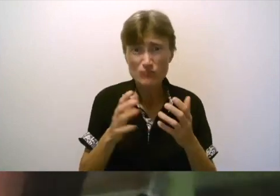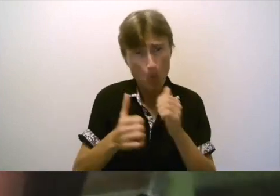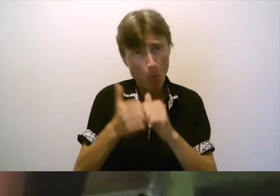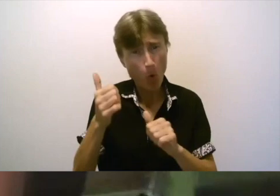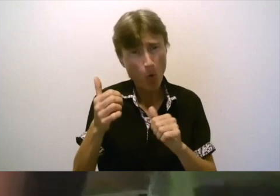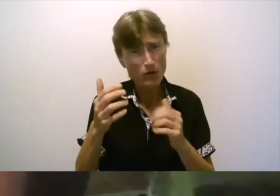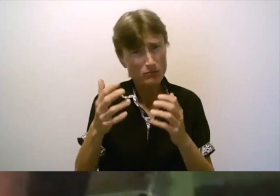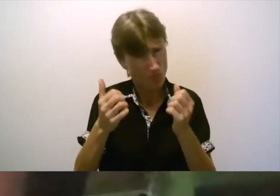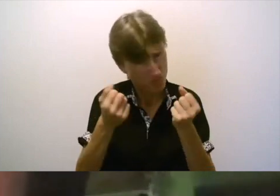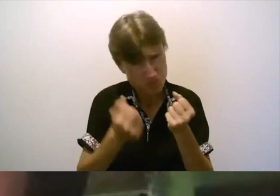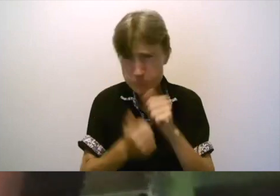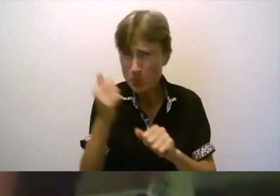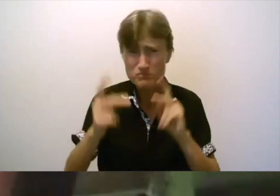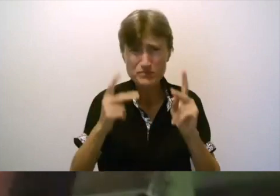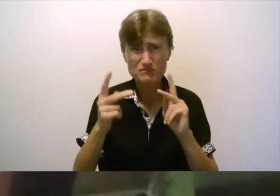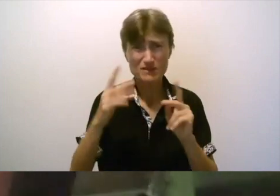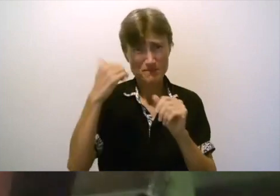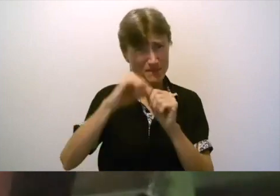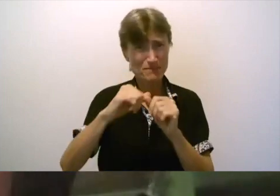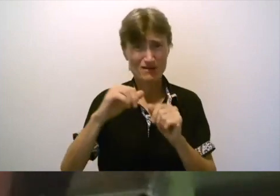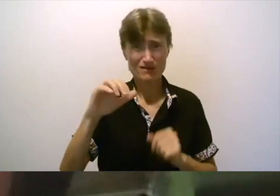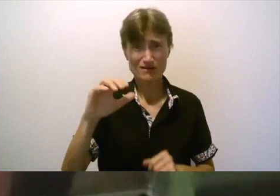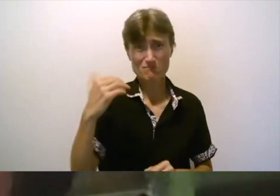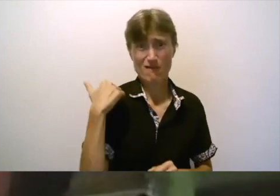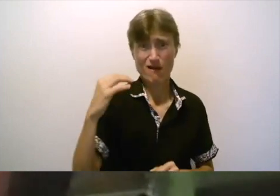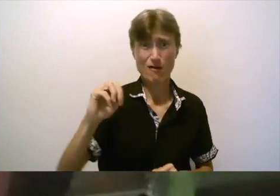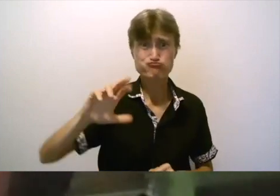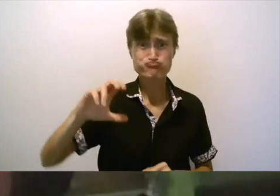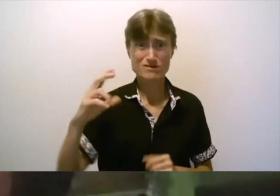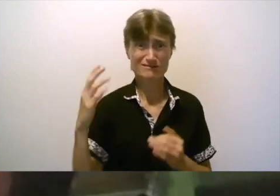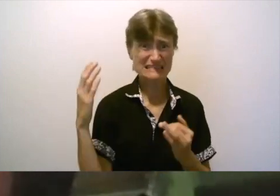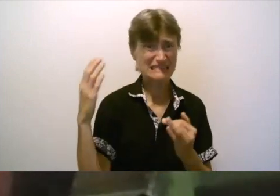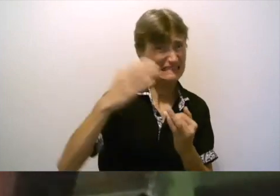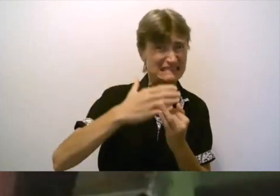once the initial impact of having a zero pressure environment fades people turn